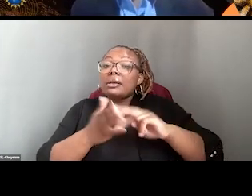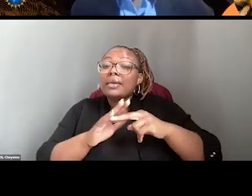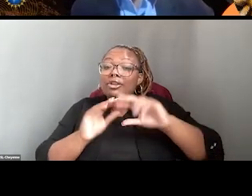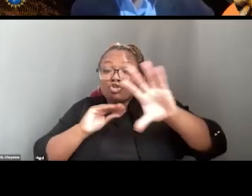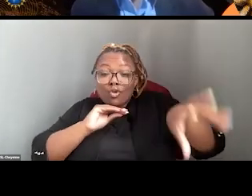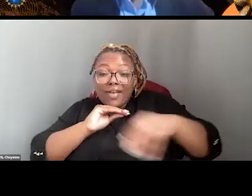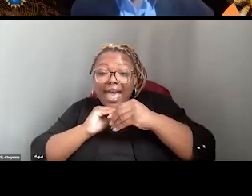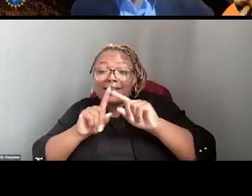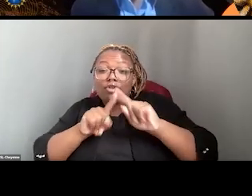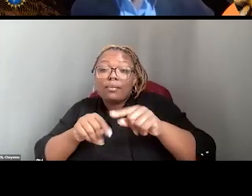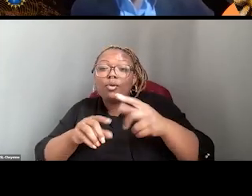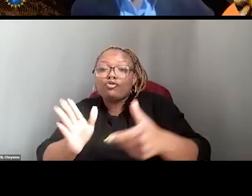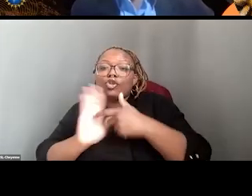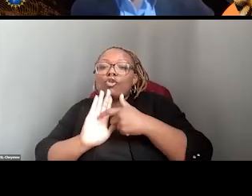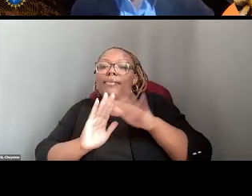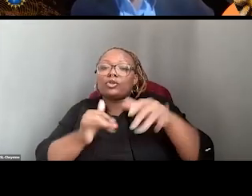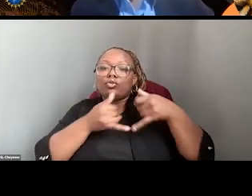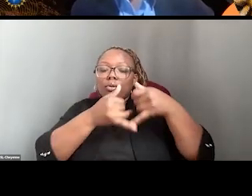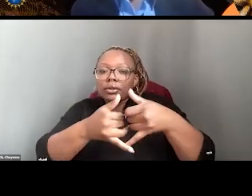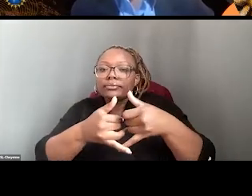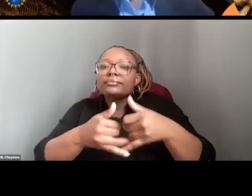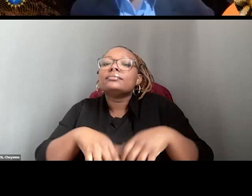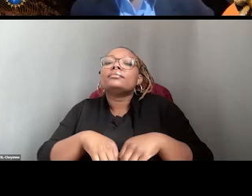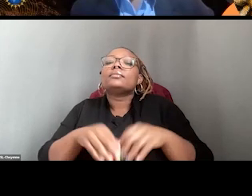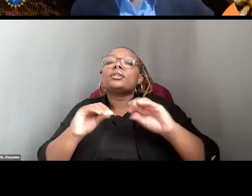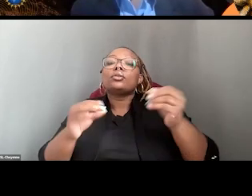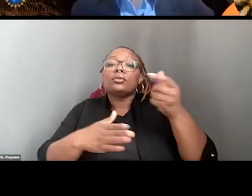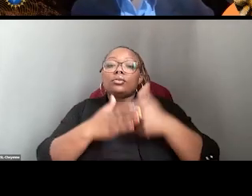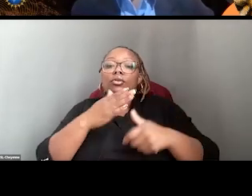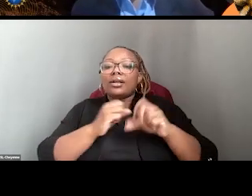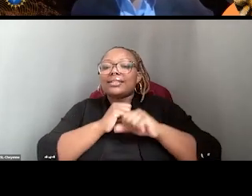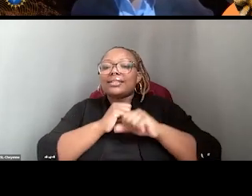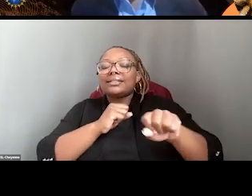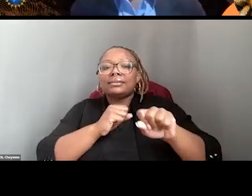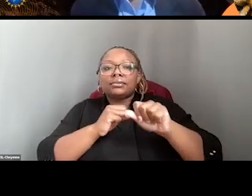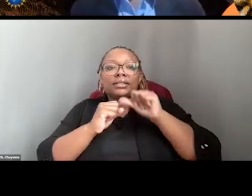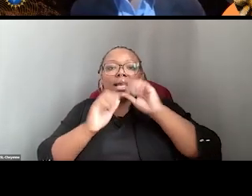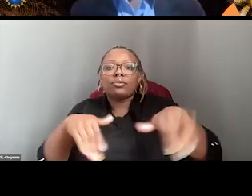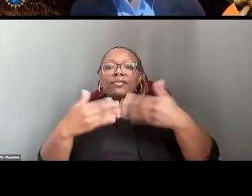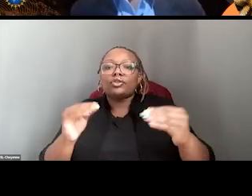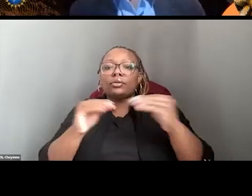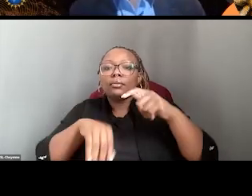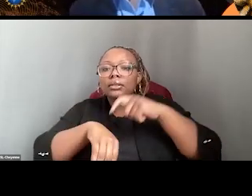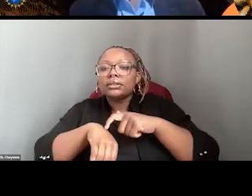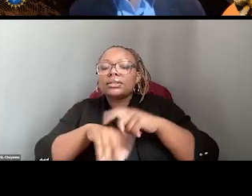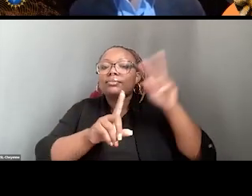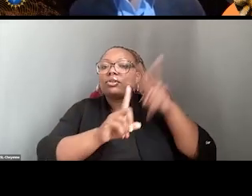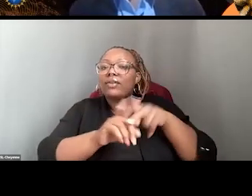So the no-cost extension isn't meant to give you more time to file a report. Again, if you need more time to file the report, or you're having issues,